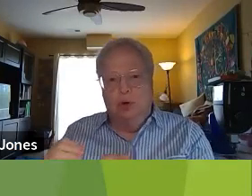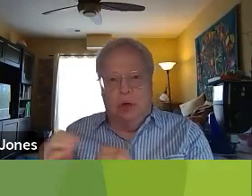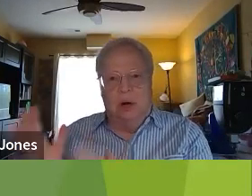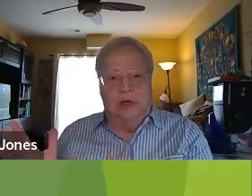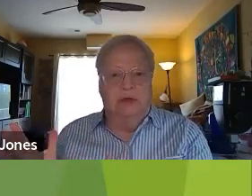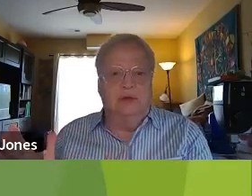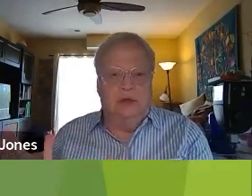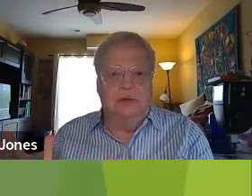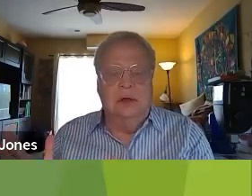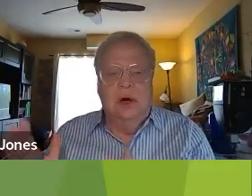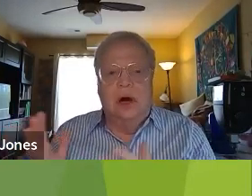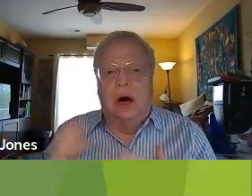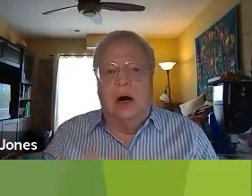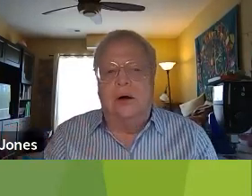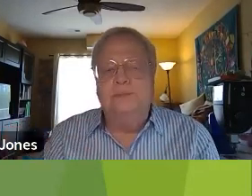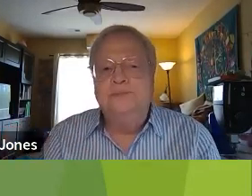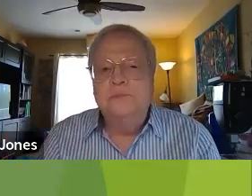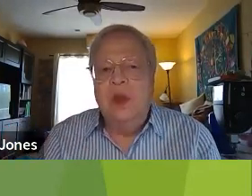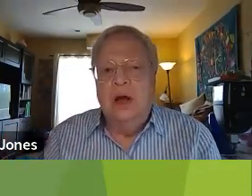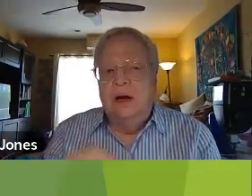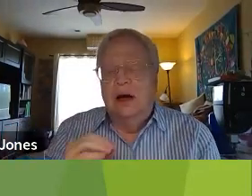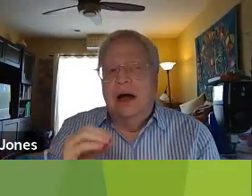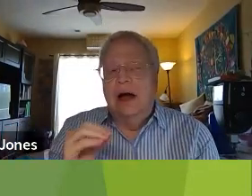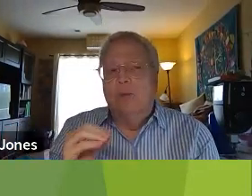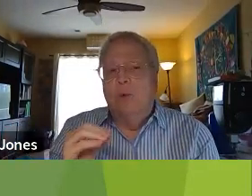to accommodation.